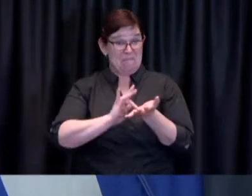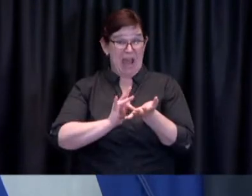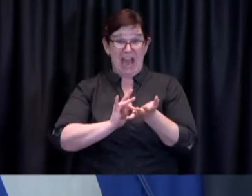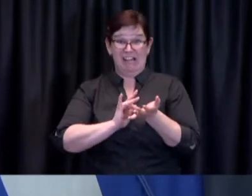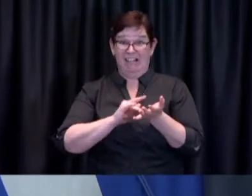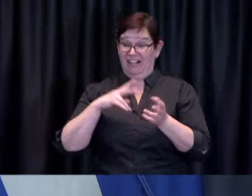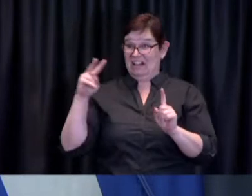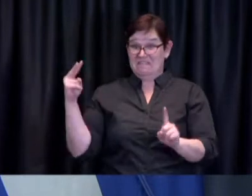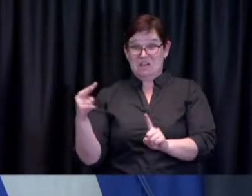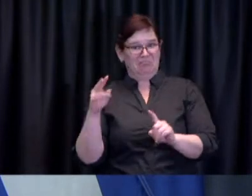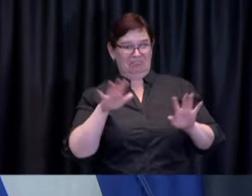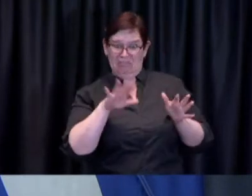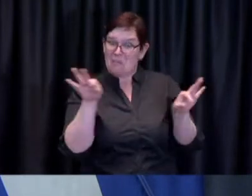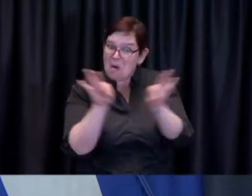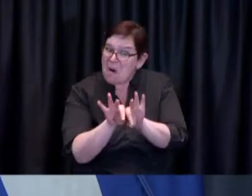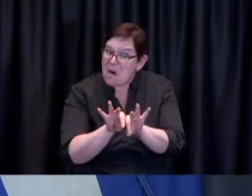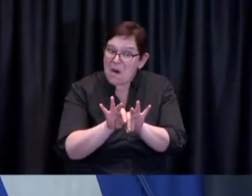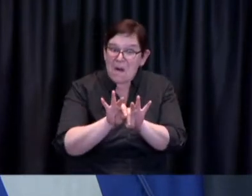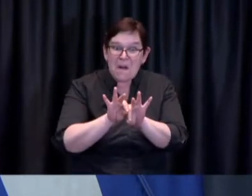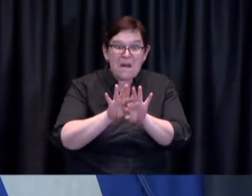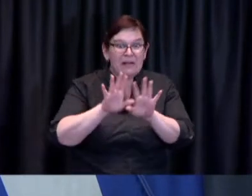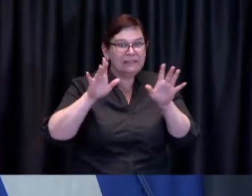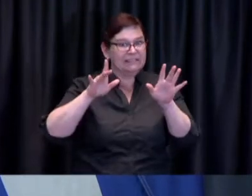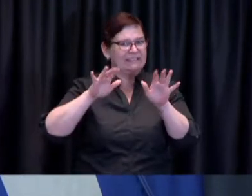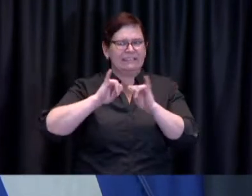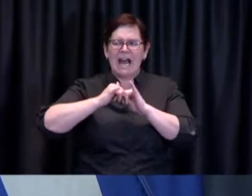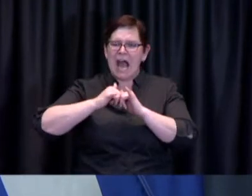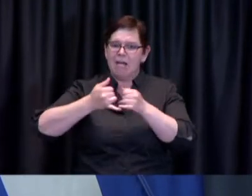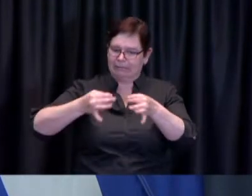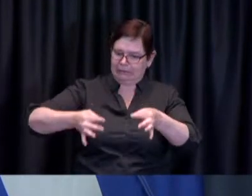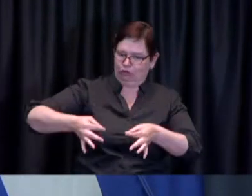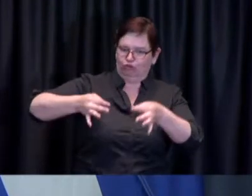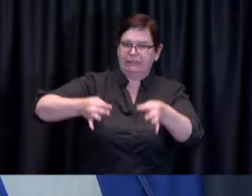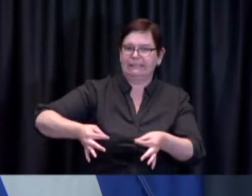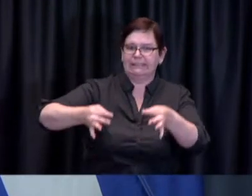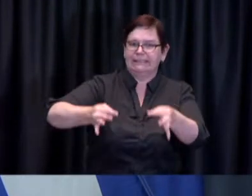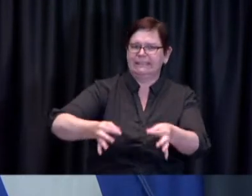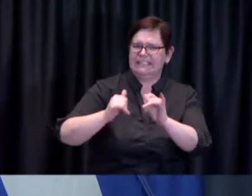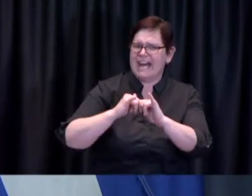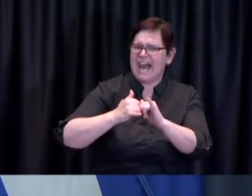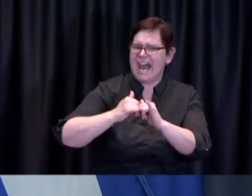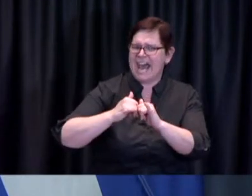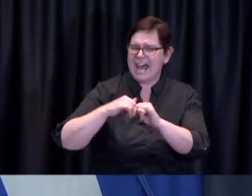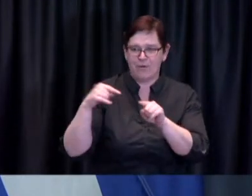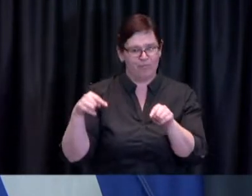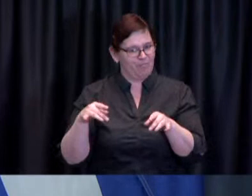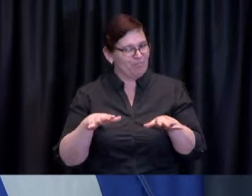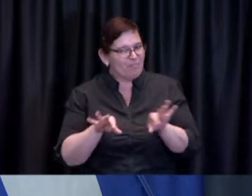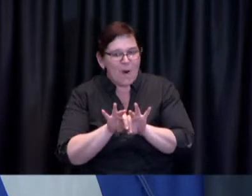around decision making when it comes to COVID-19 fundamentally uh I think the decisions that we're